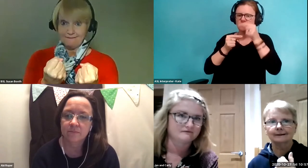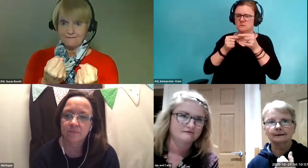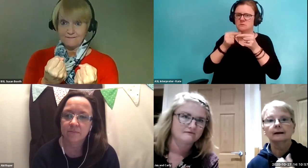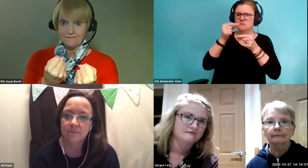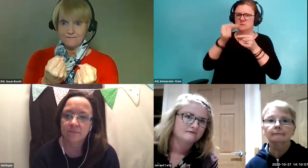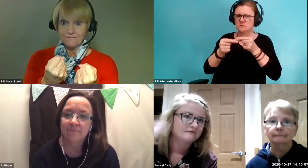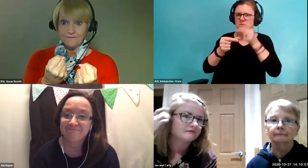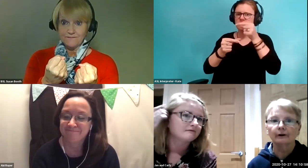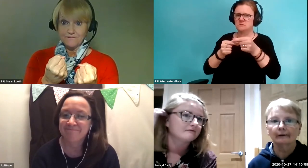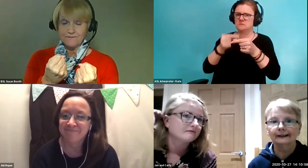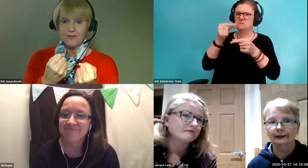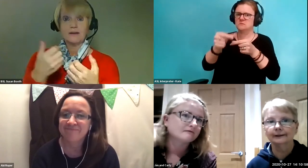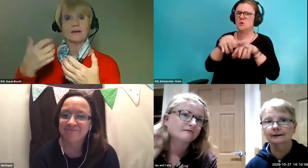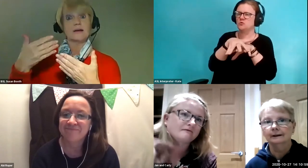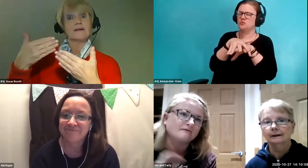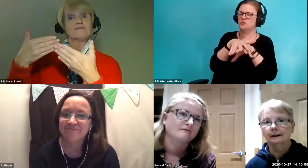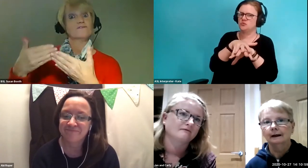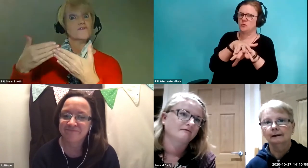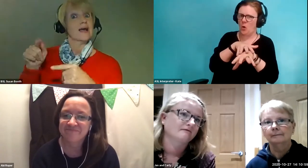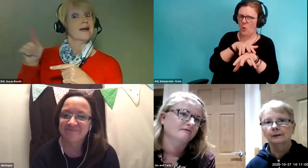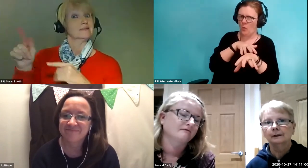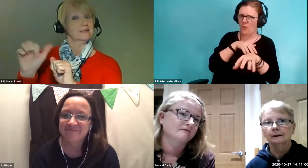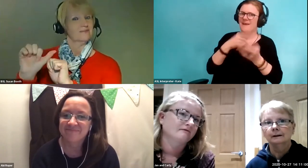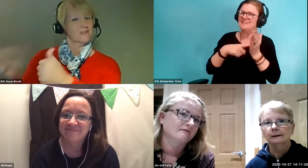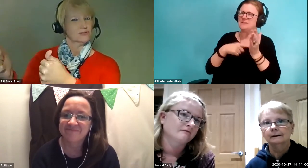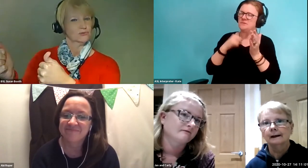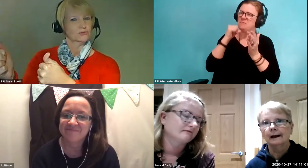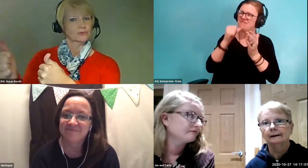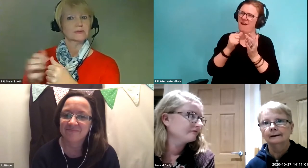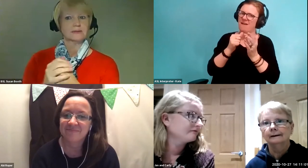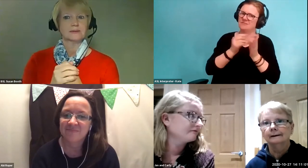uh friends very good um yeah